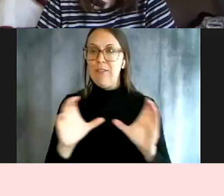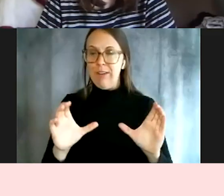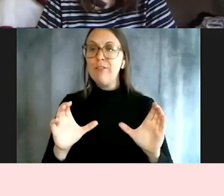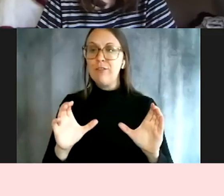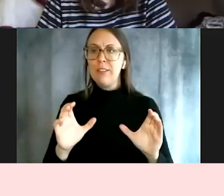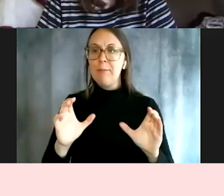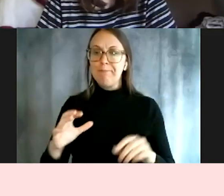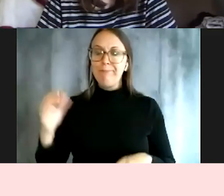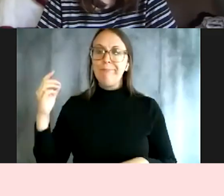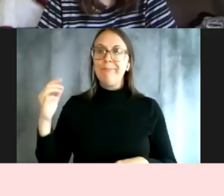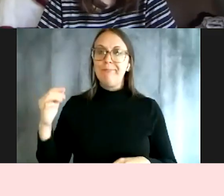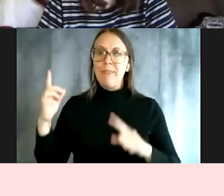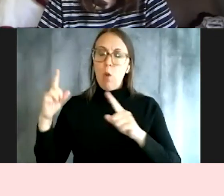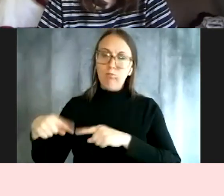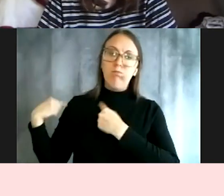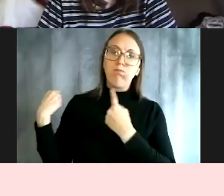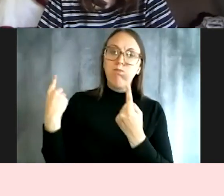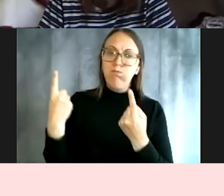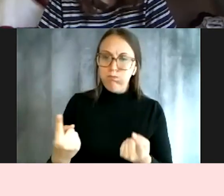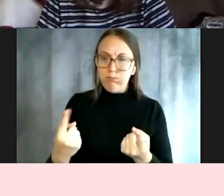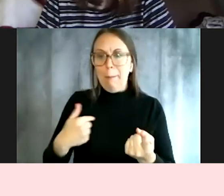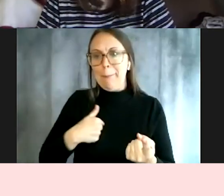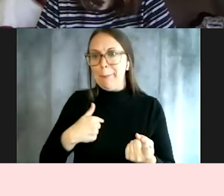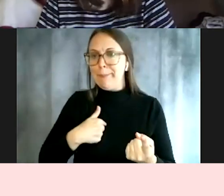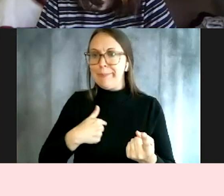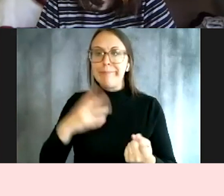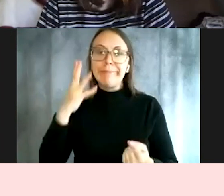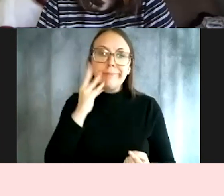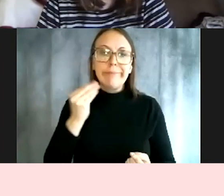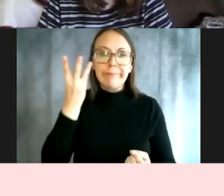and it's super useful I know this will look good on my resume